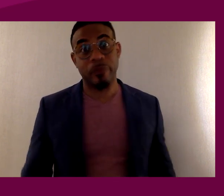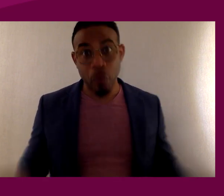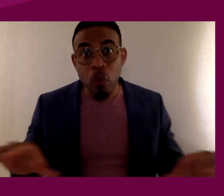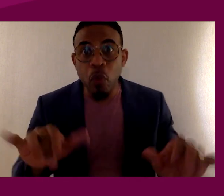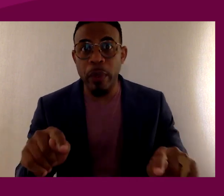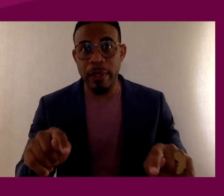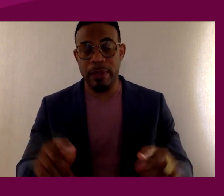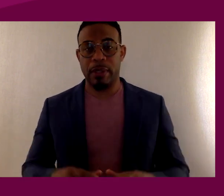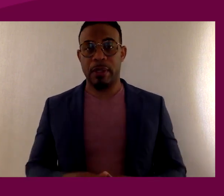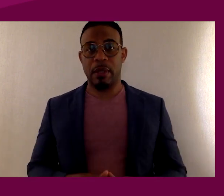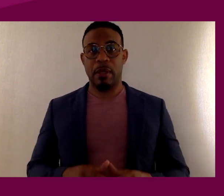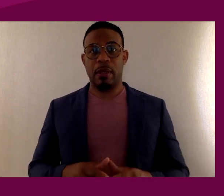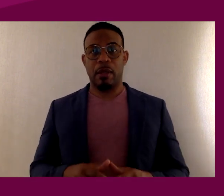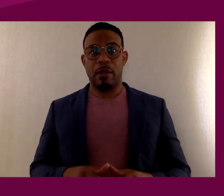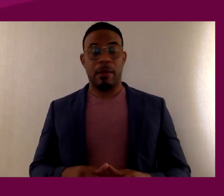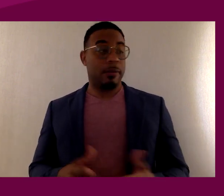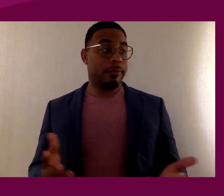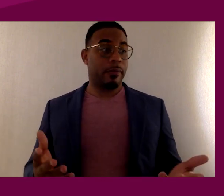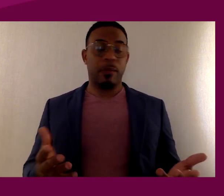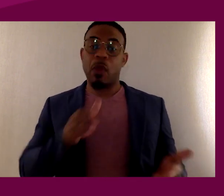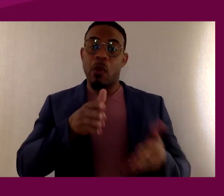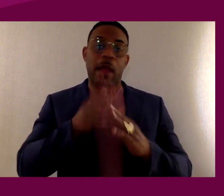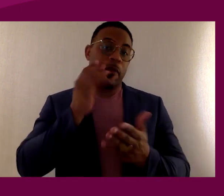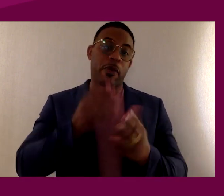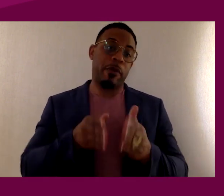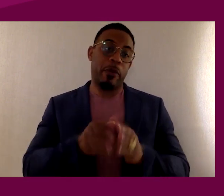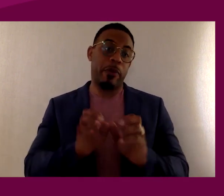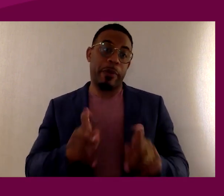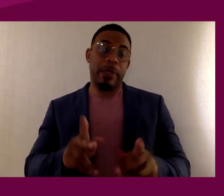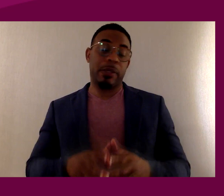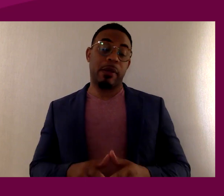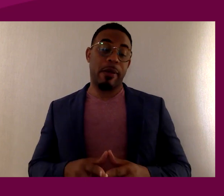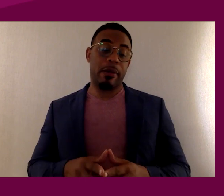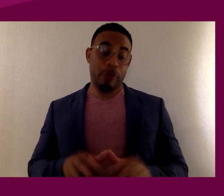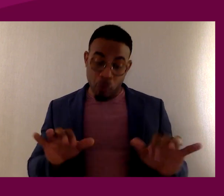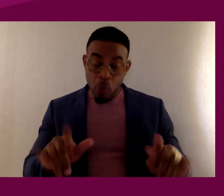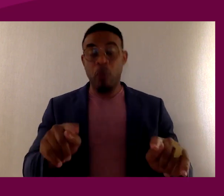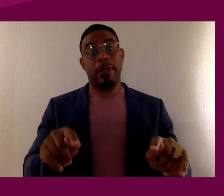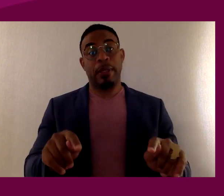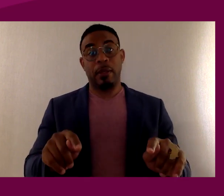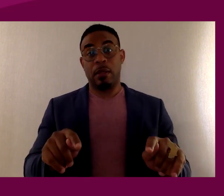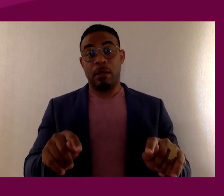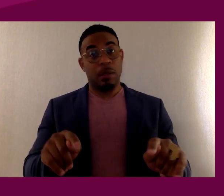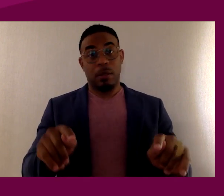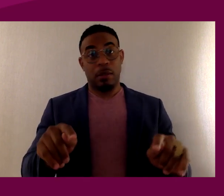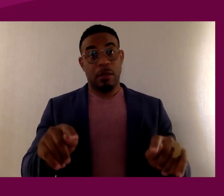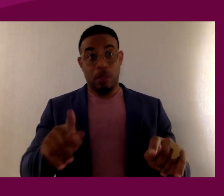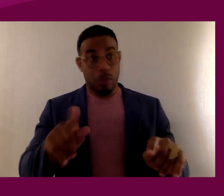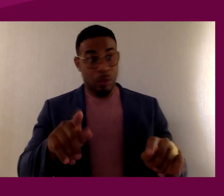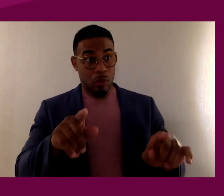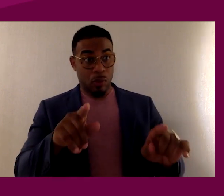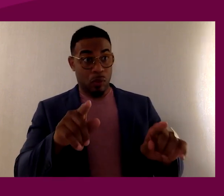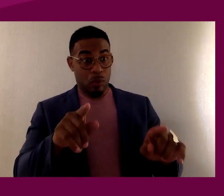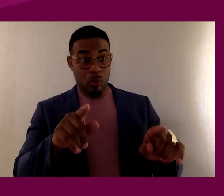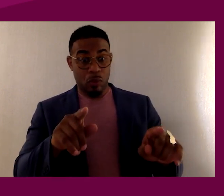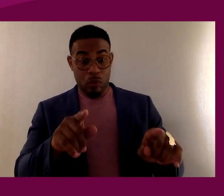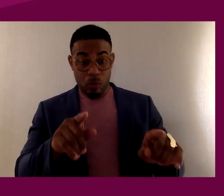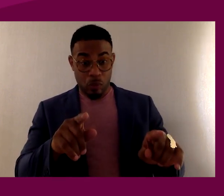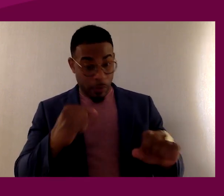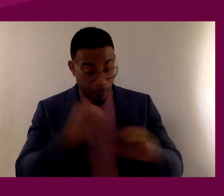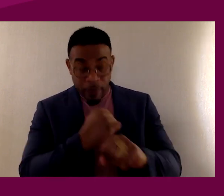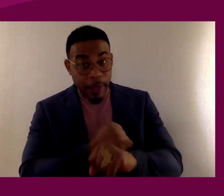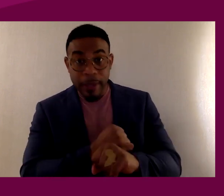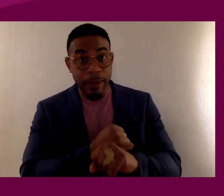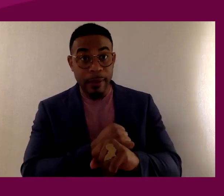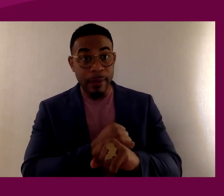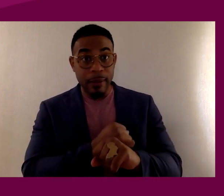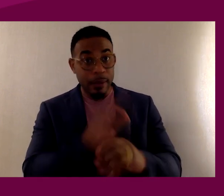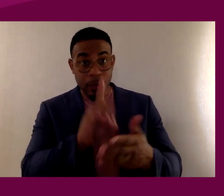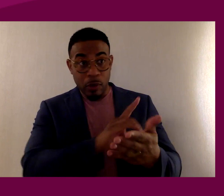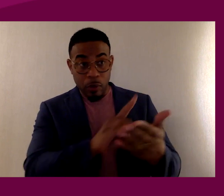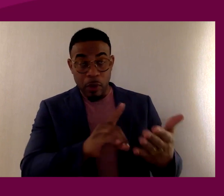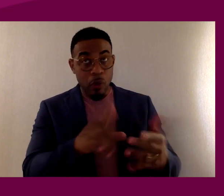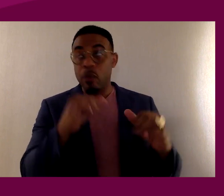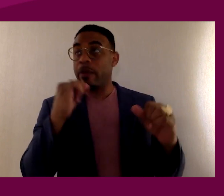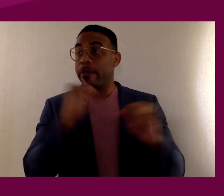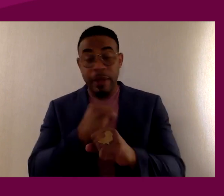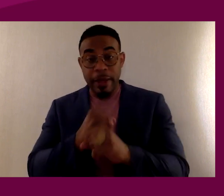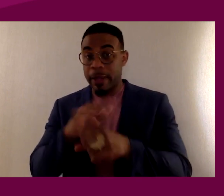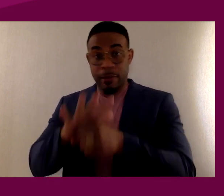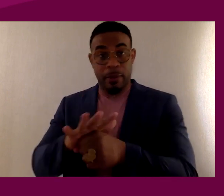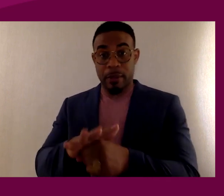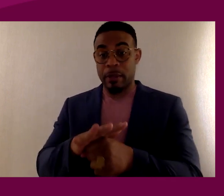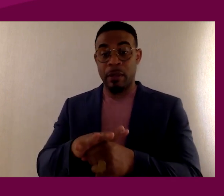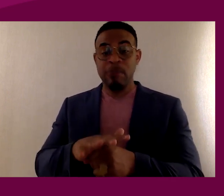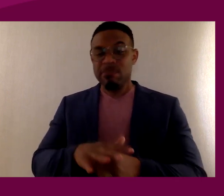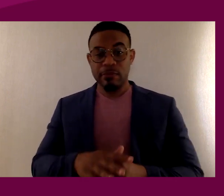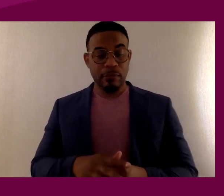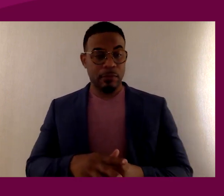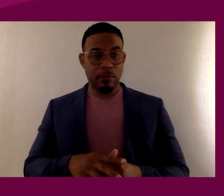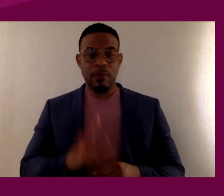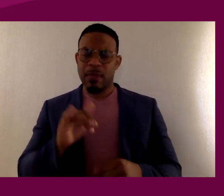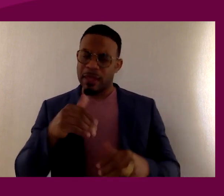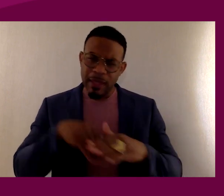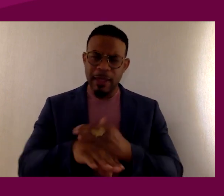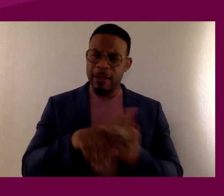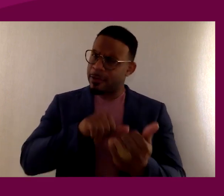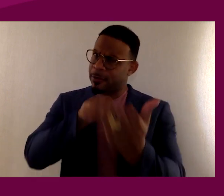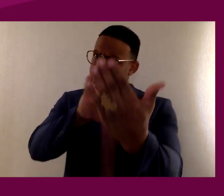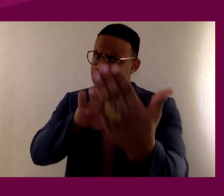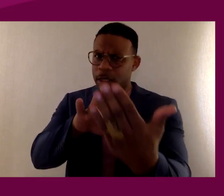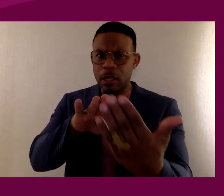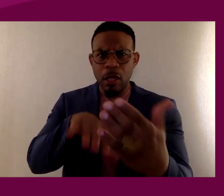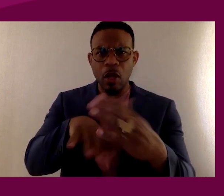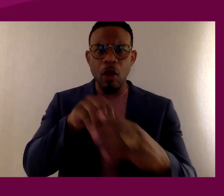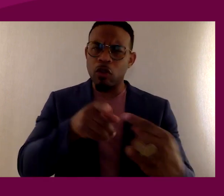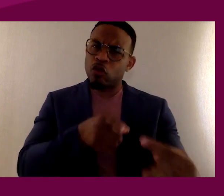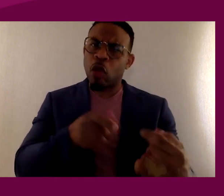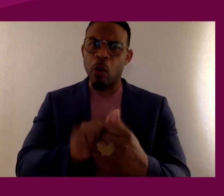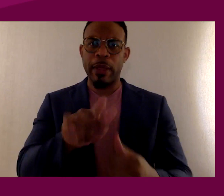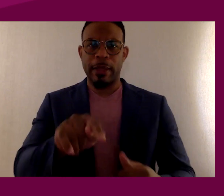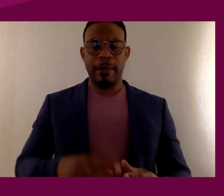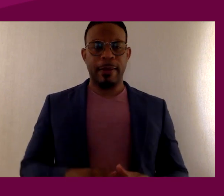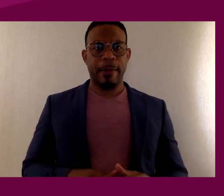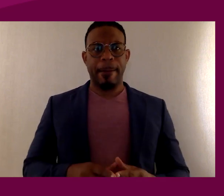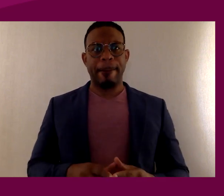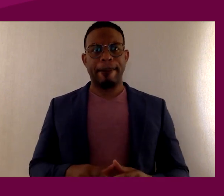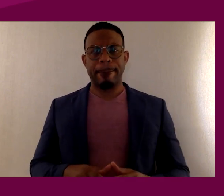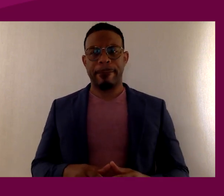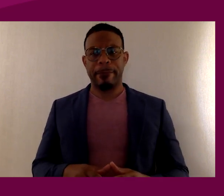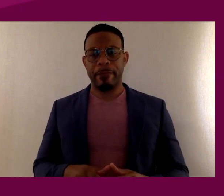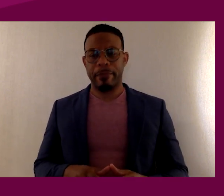for permission. Do it. You fight discrimination. You fight oppression by going out and struggling